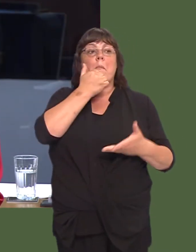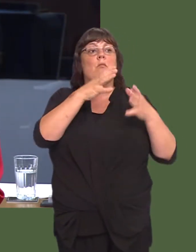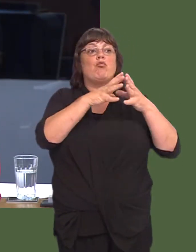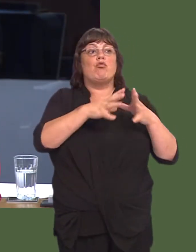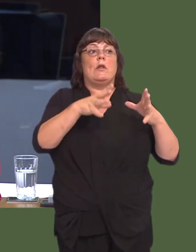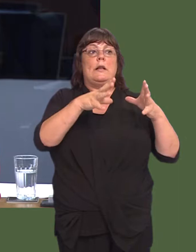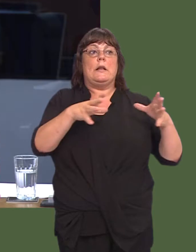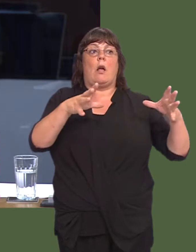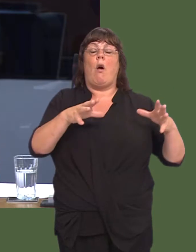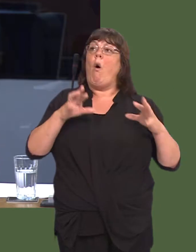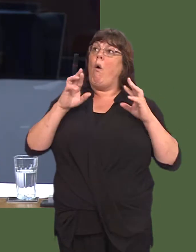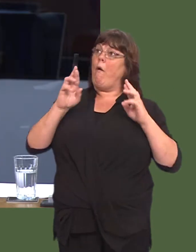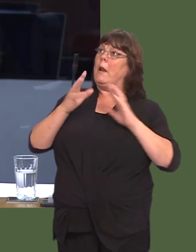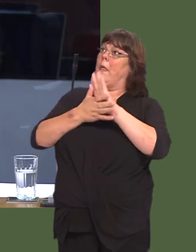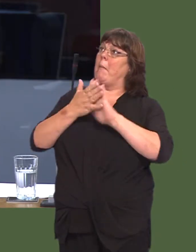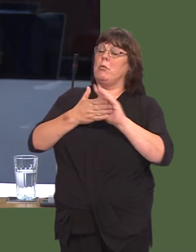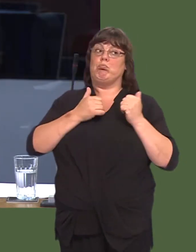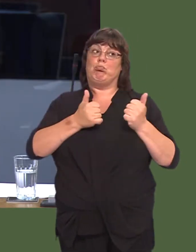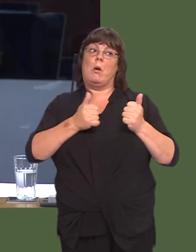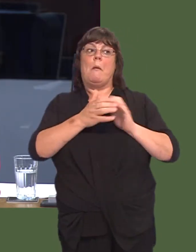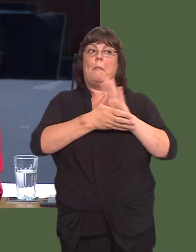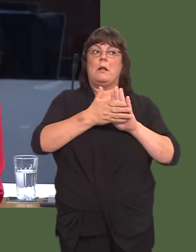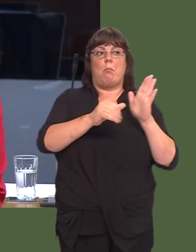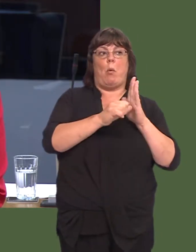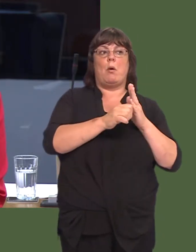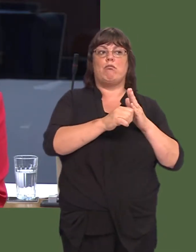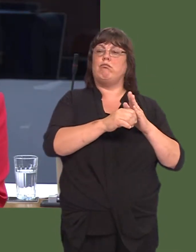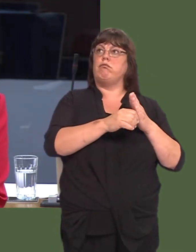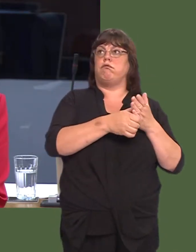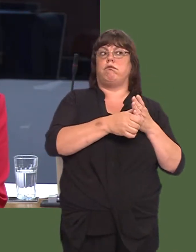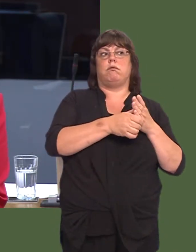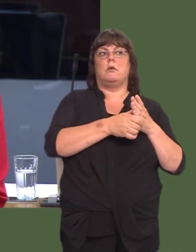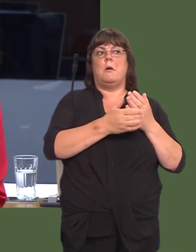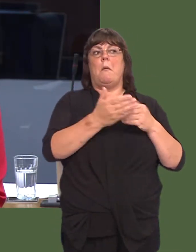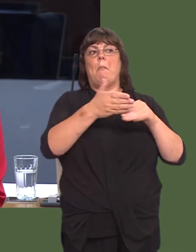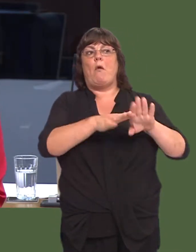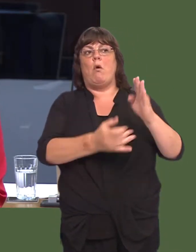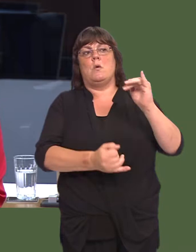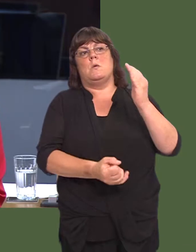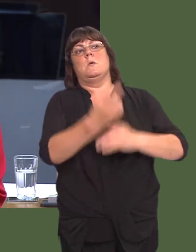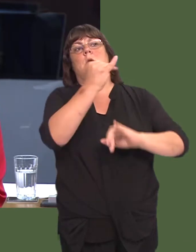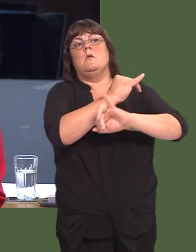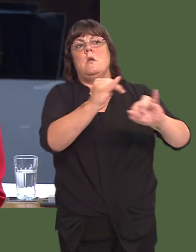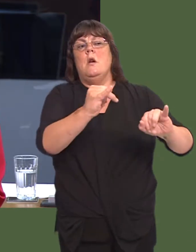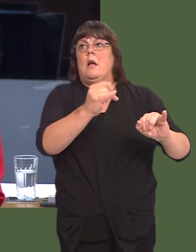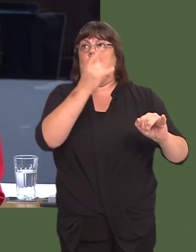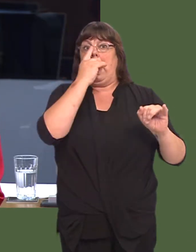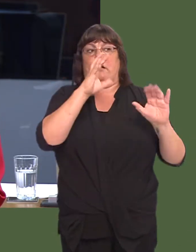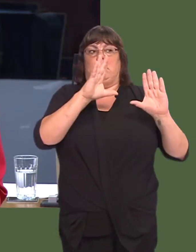a good thing, because, hopefully, that means that problems can be prevented before they become severe and require specialist help.